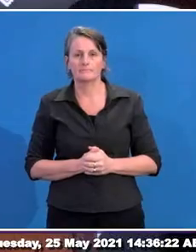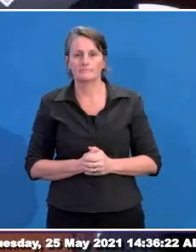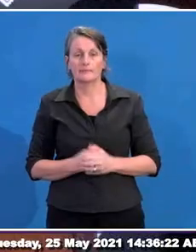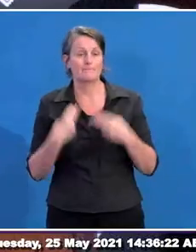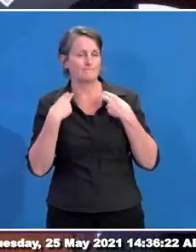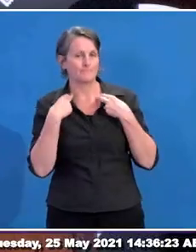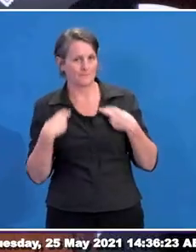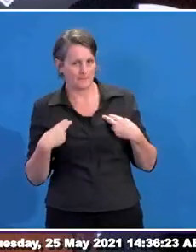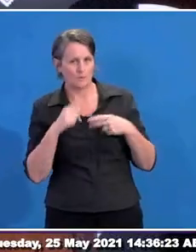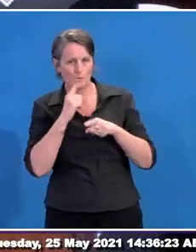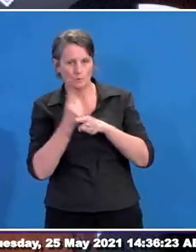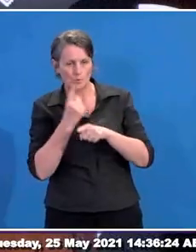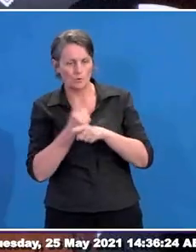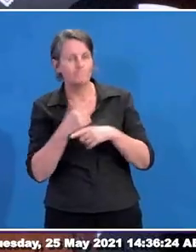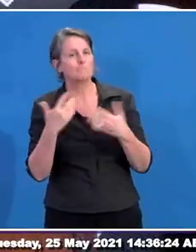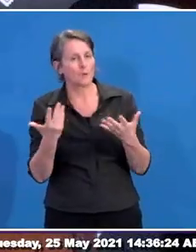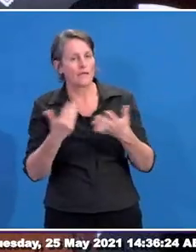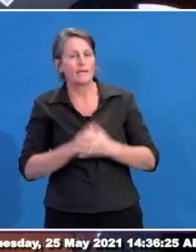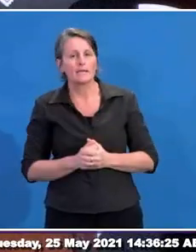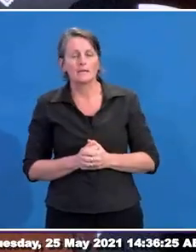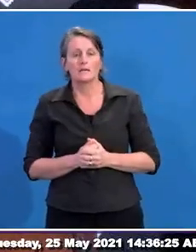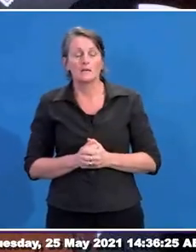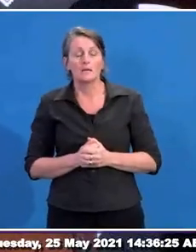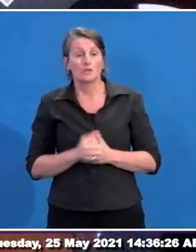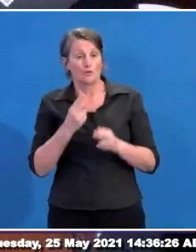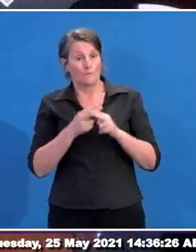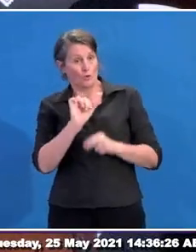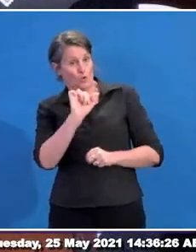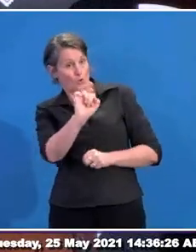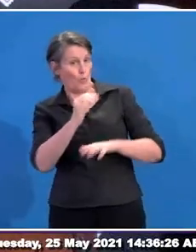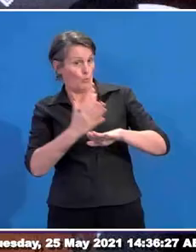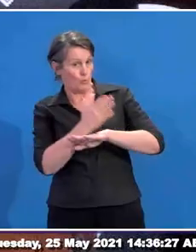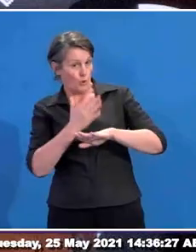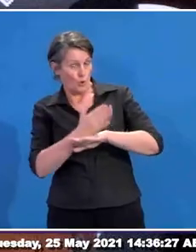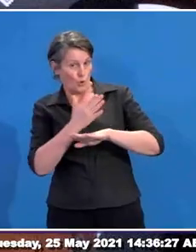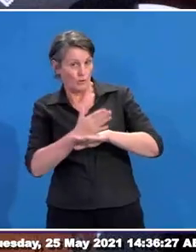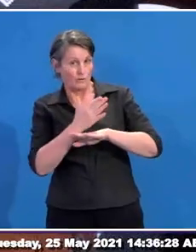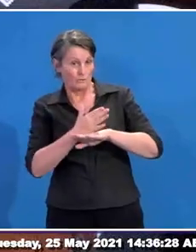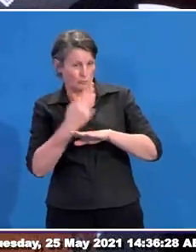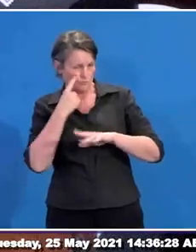In terms of the approach that you take to identifying those allegations,